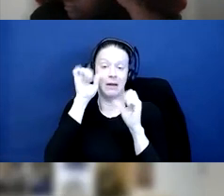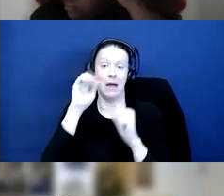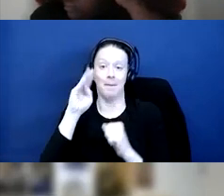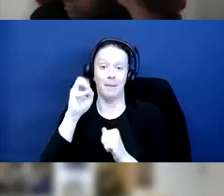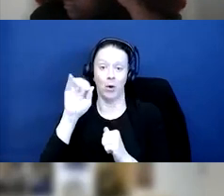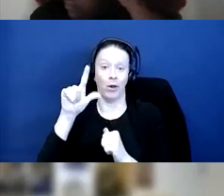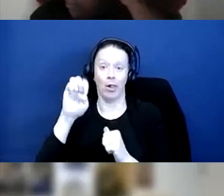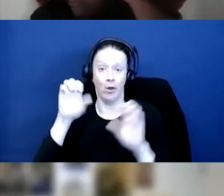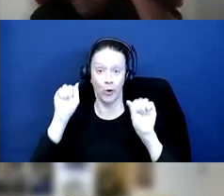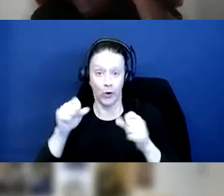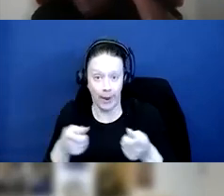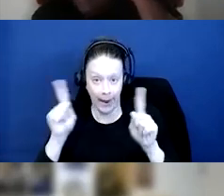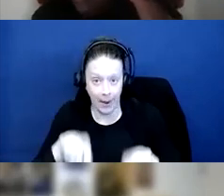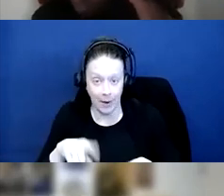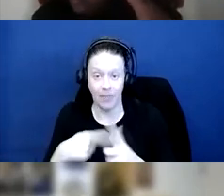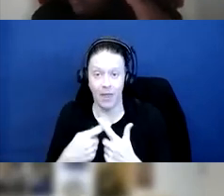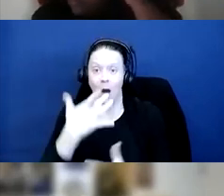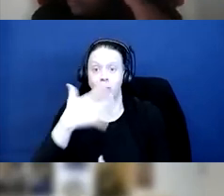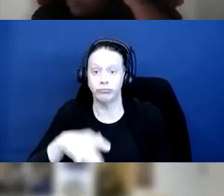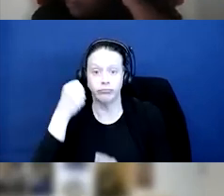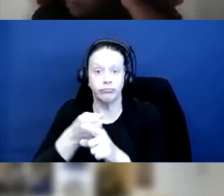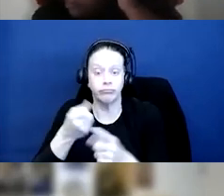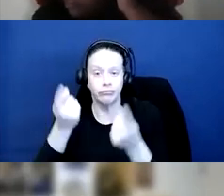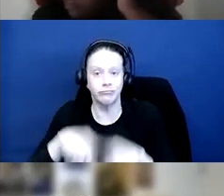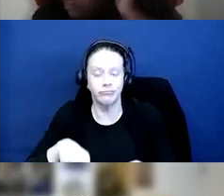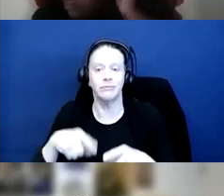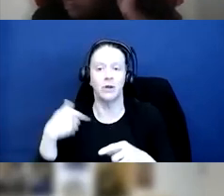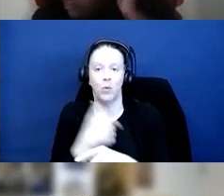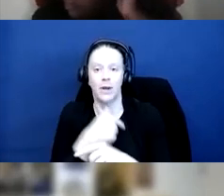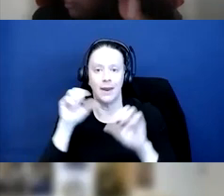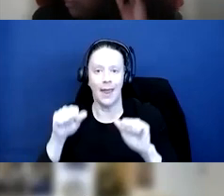and there's a home that's found for your legislative concept before the end of session.